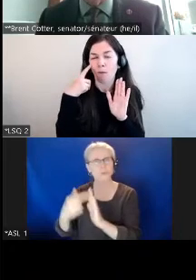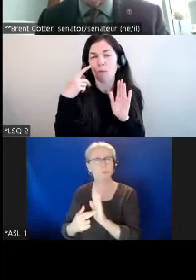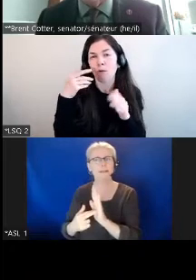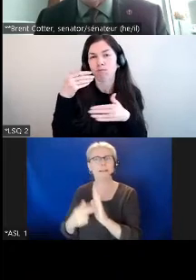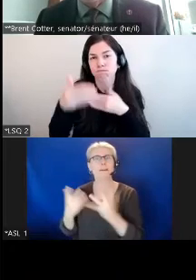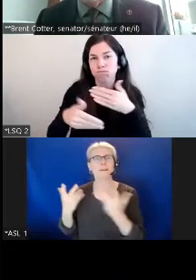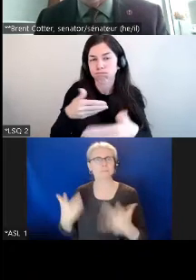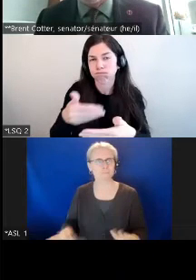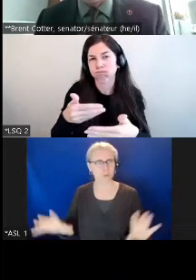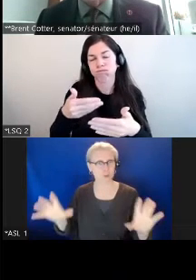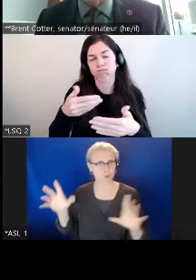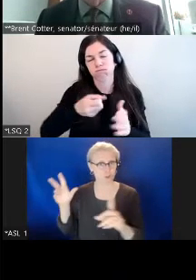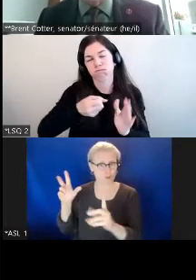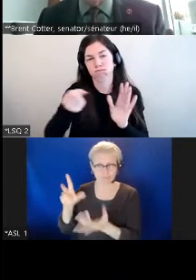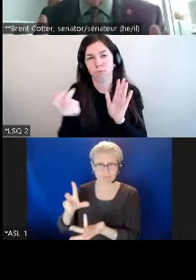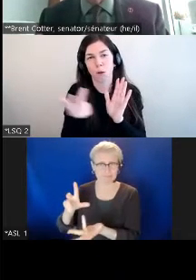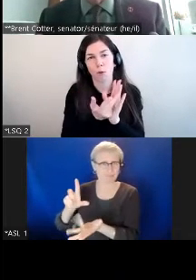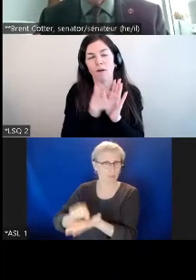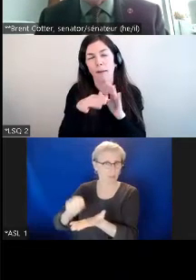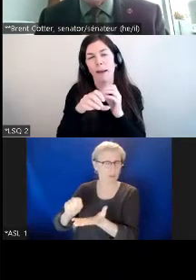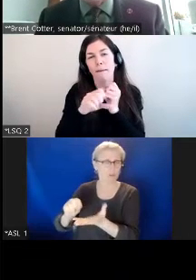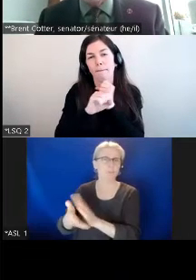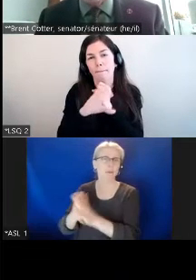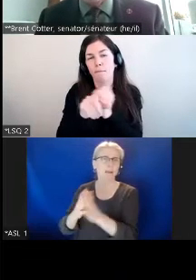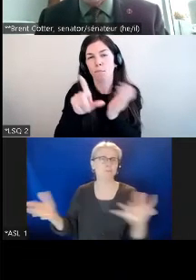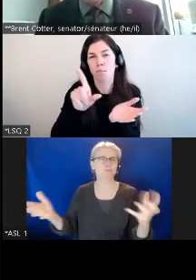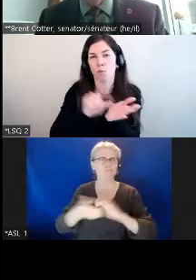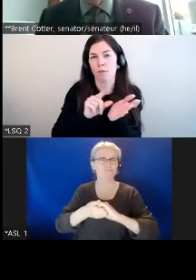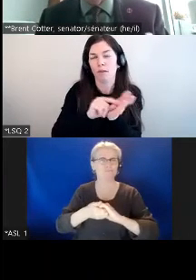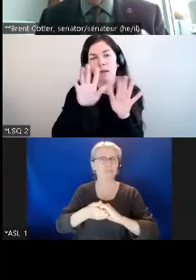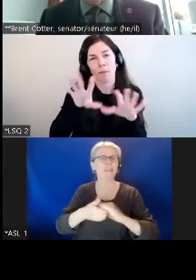THEY BECOME PART OF THE LEGAL PACKAGE. WHEN THOSE REGULATIONS ARE READY,